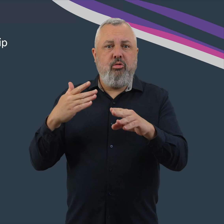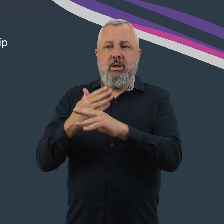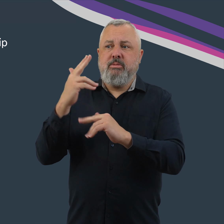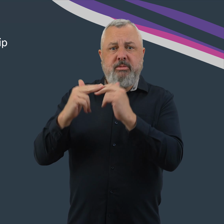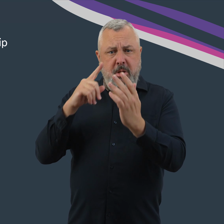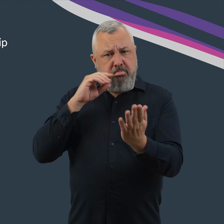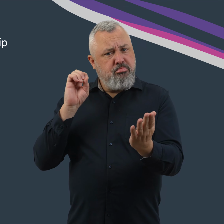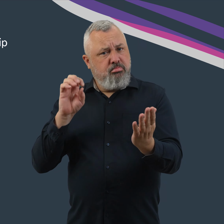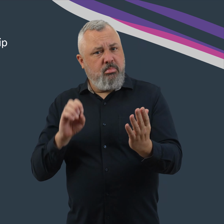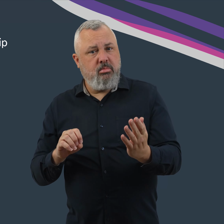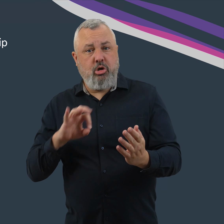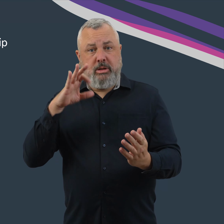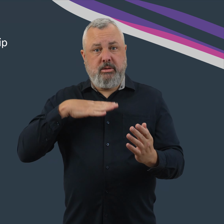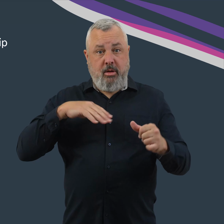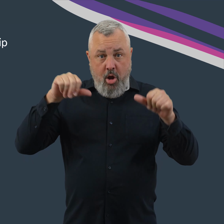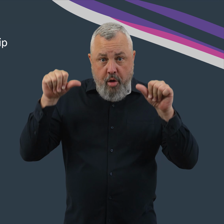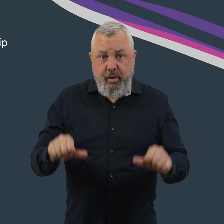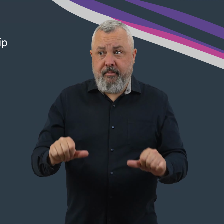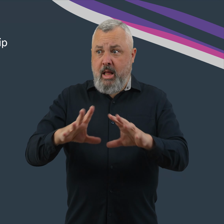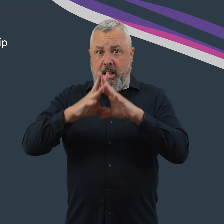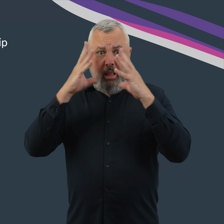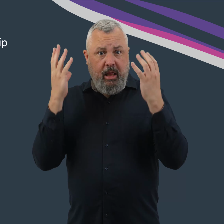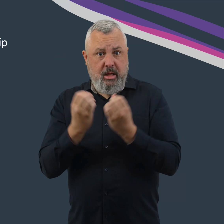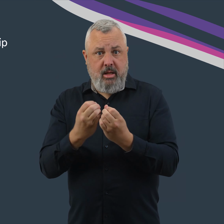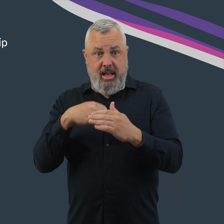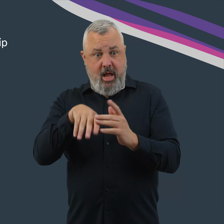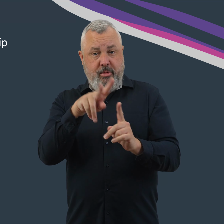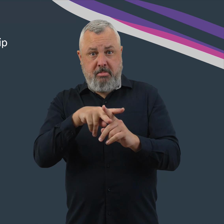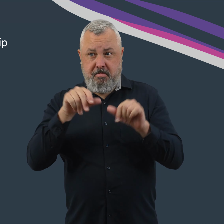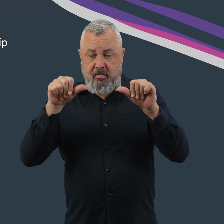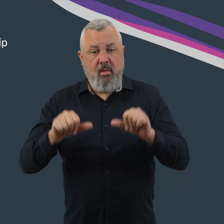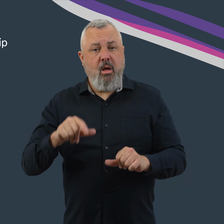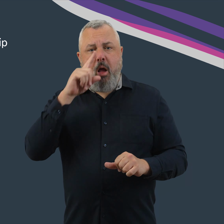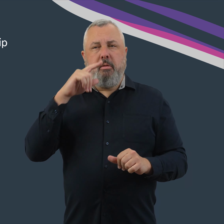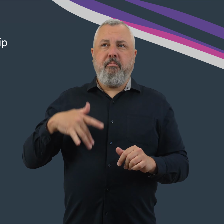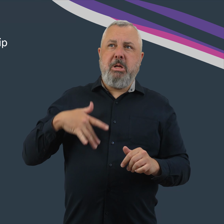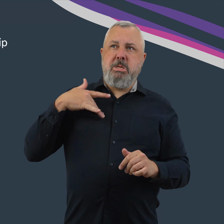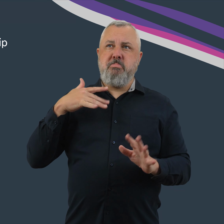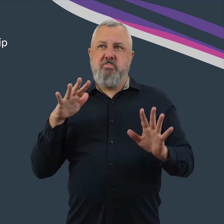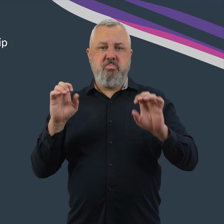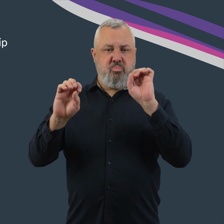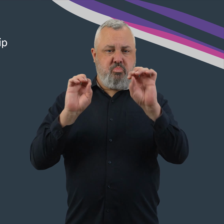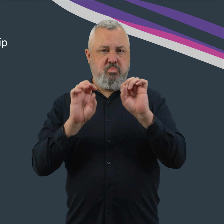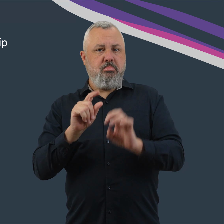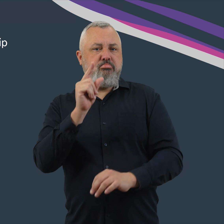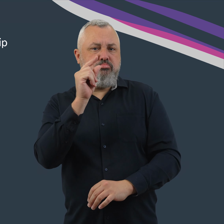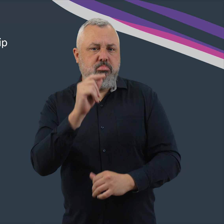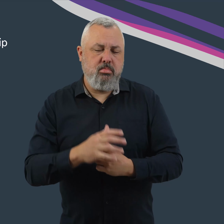career development, but this does not need to be confirmed at application.